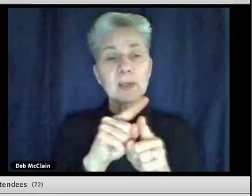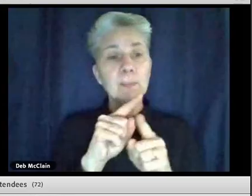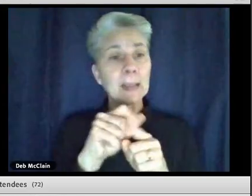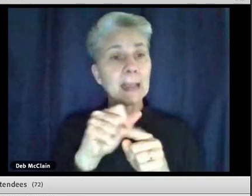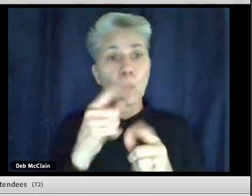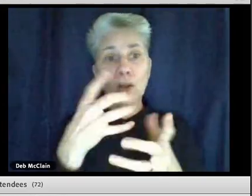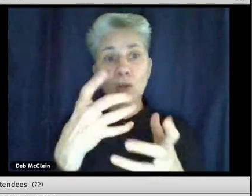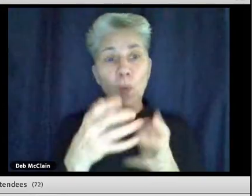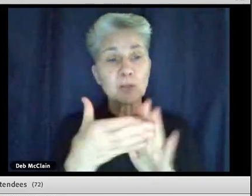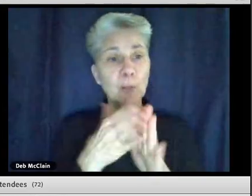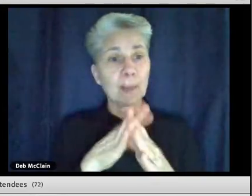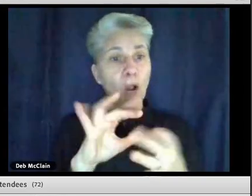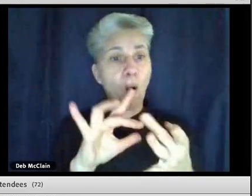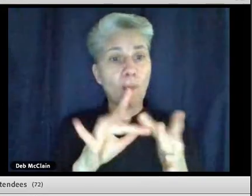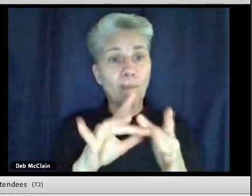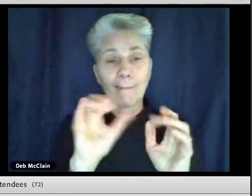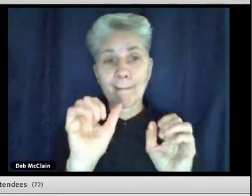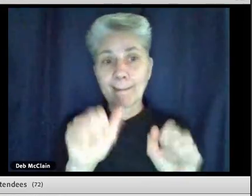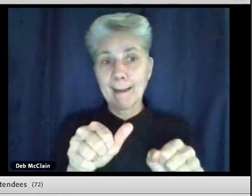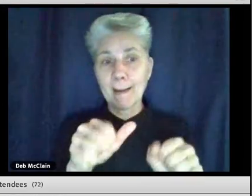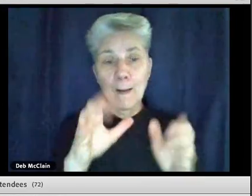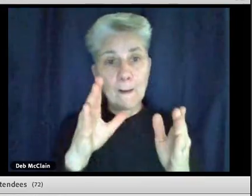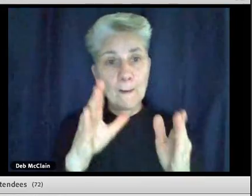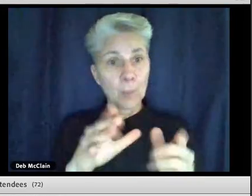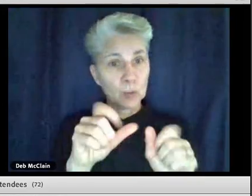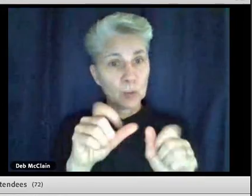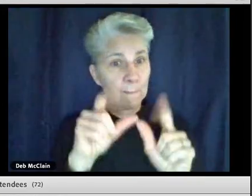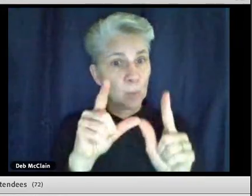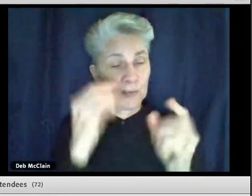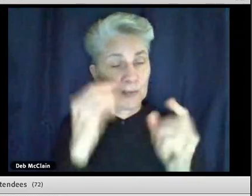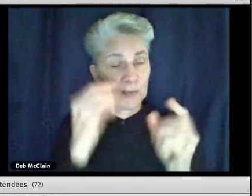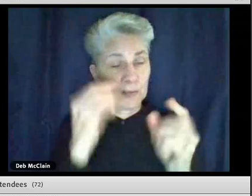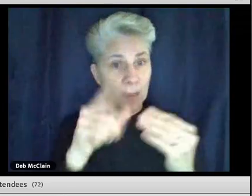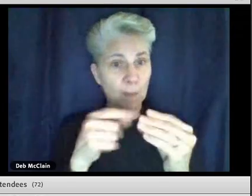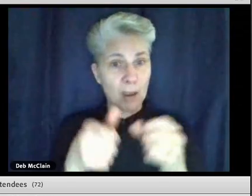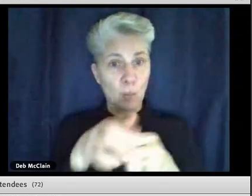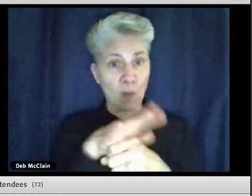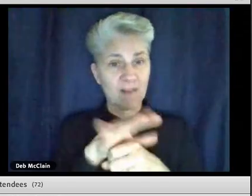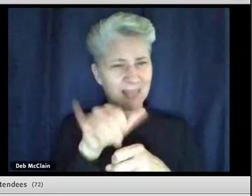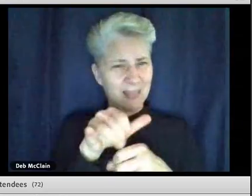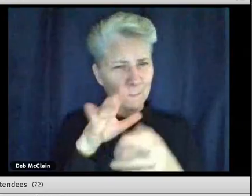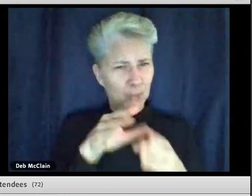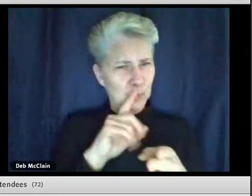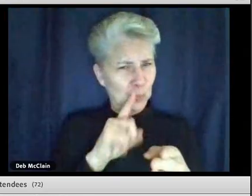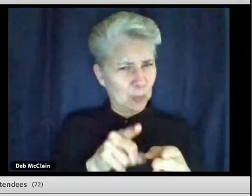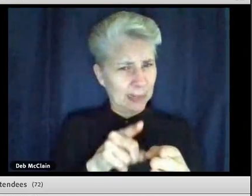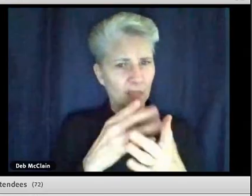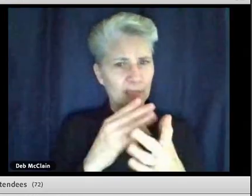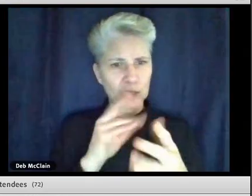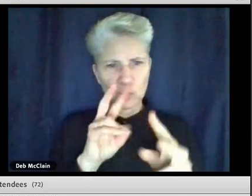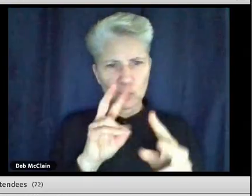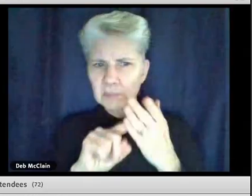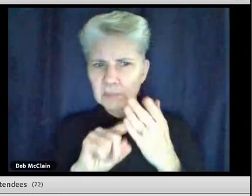It's a screenshot, so you can tell that that's already fake, but you can be anybody you want to be online. So is the person posting the information